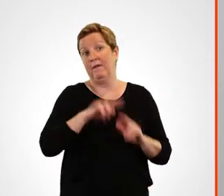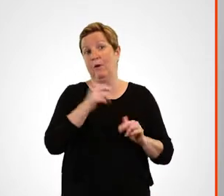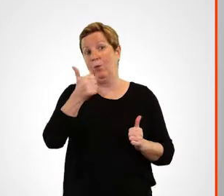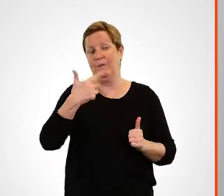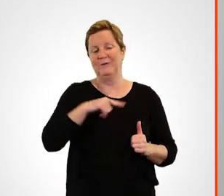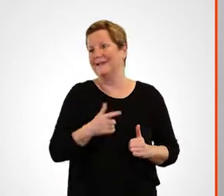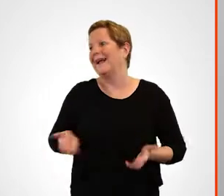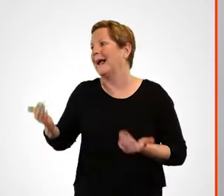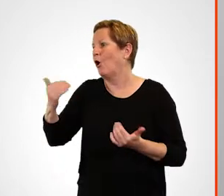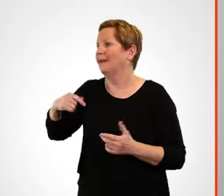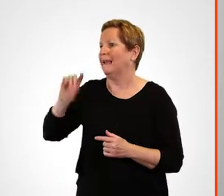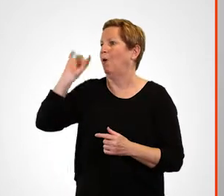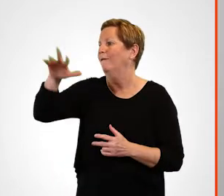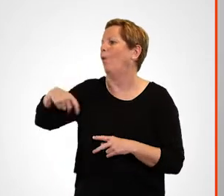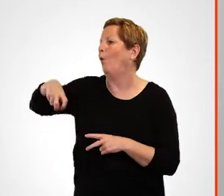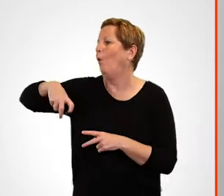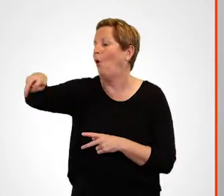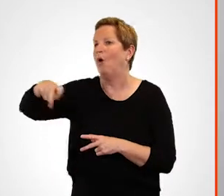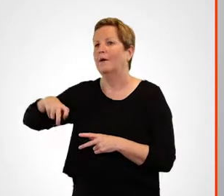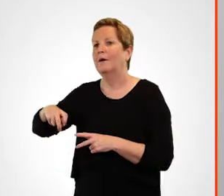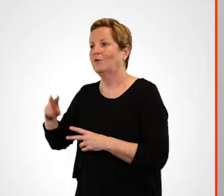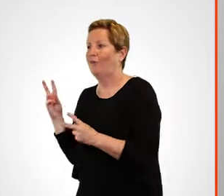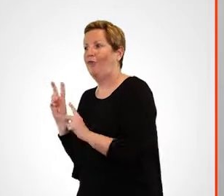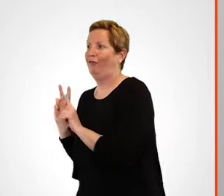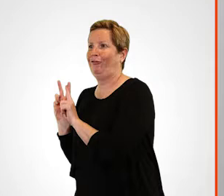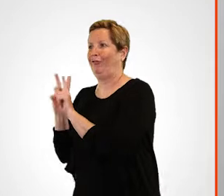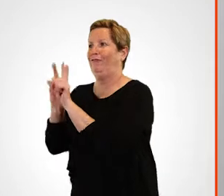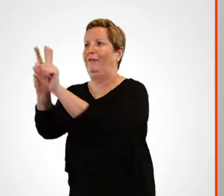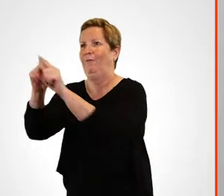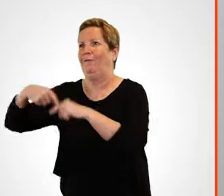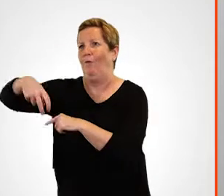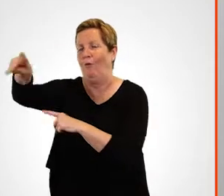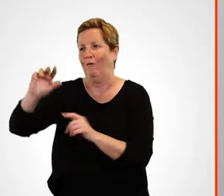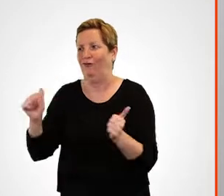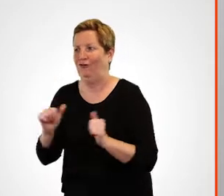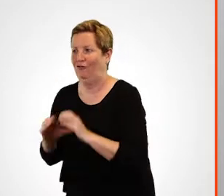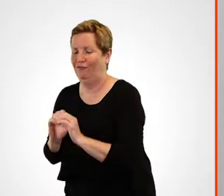"Let's all go for a walk" and everybody ran and grabbed their coats and this conversation was ended.